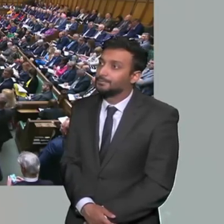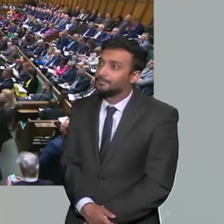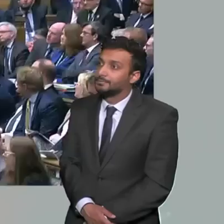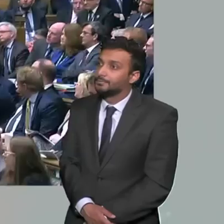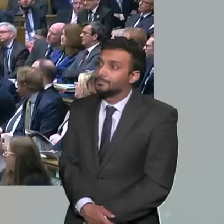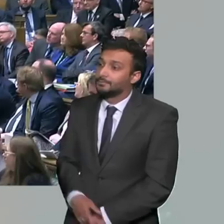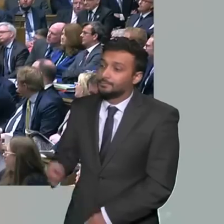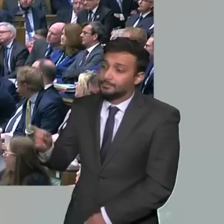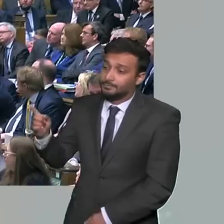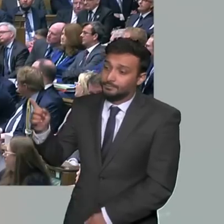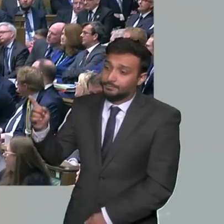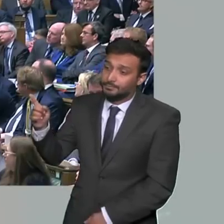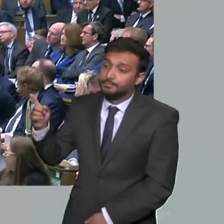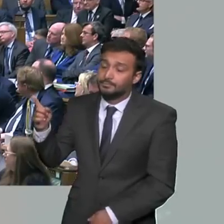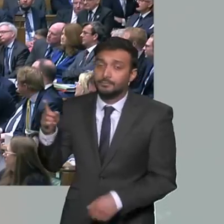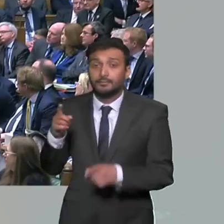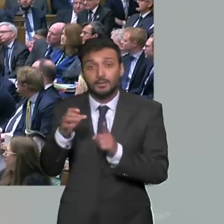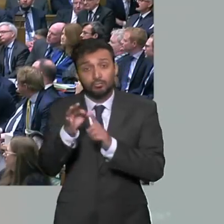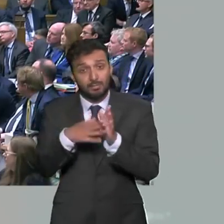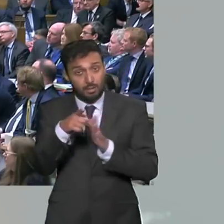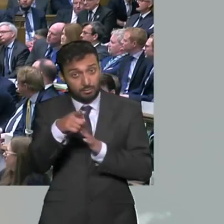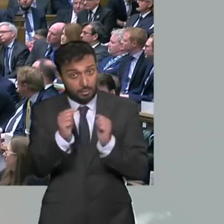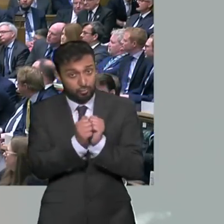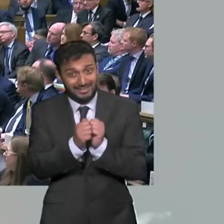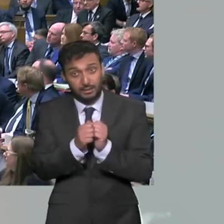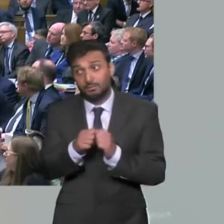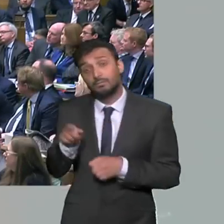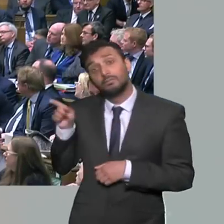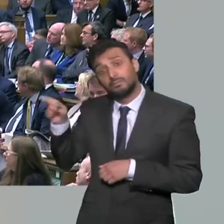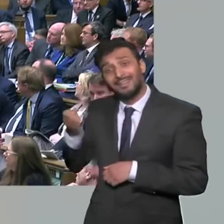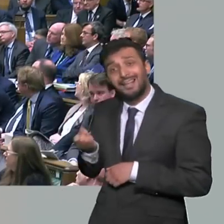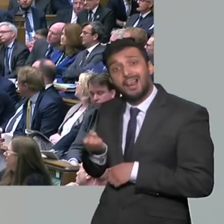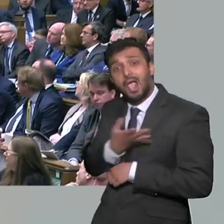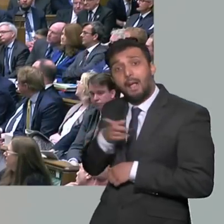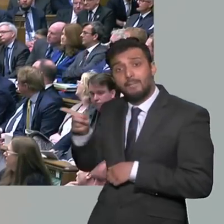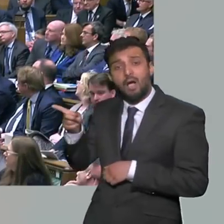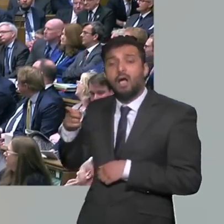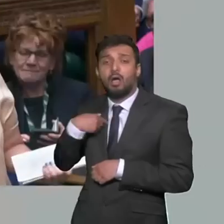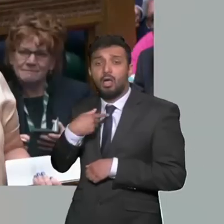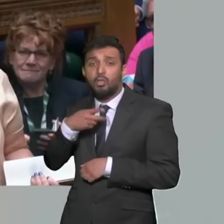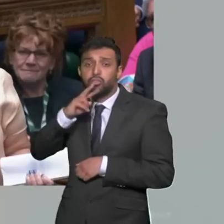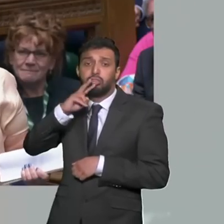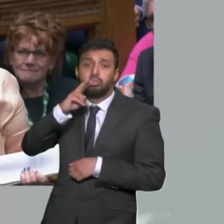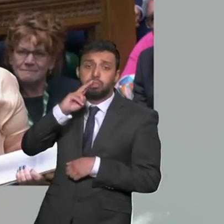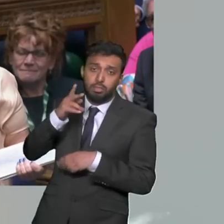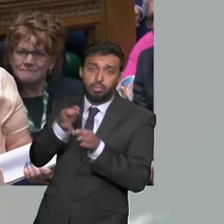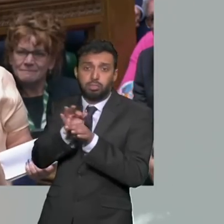Leader of the Opposition spins his myth of a low tax Labour party, he clearly needs a memory jog?